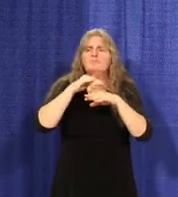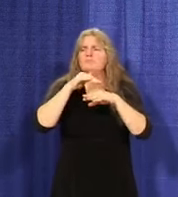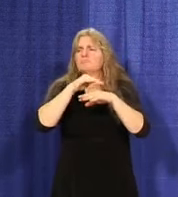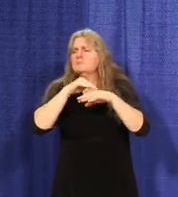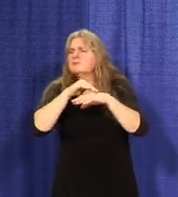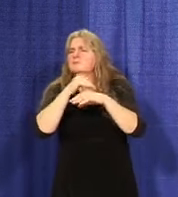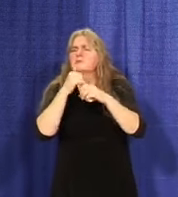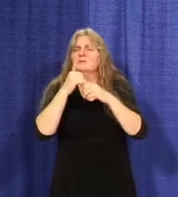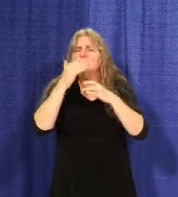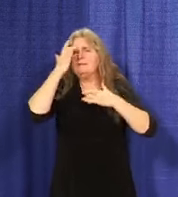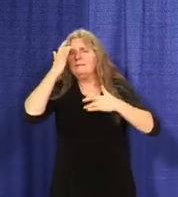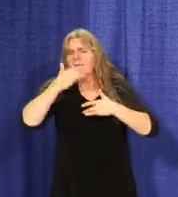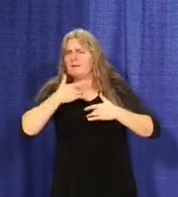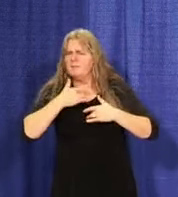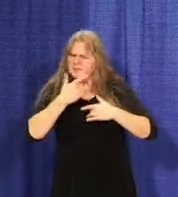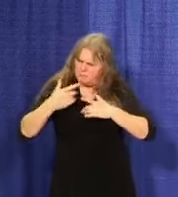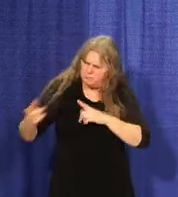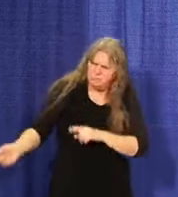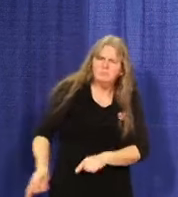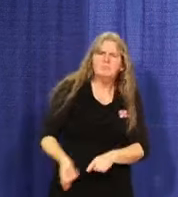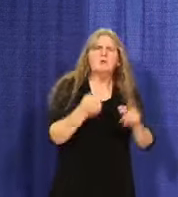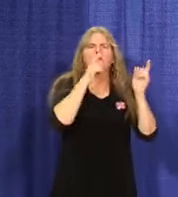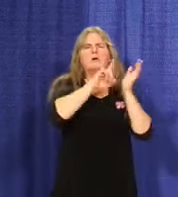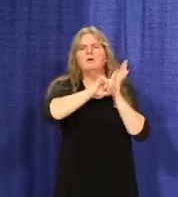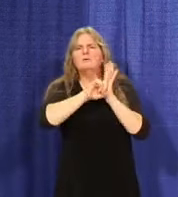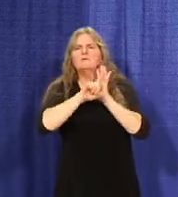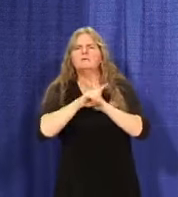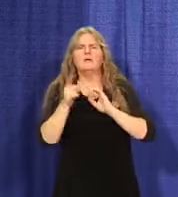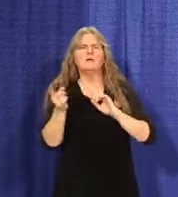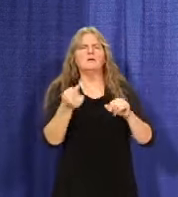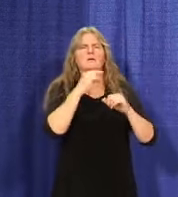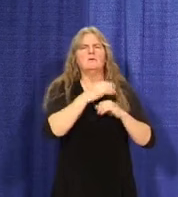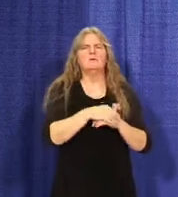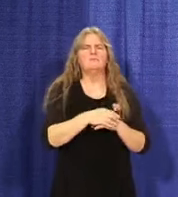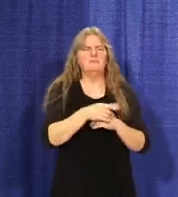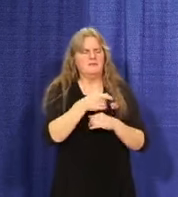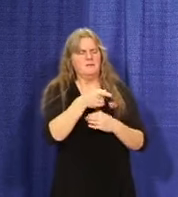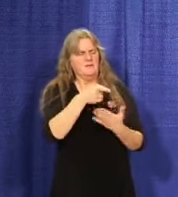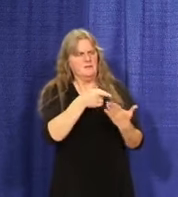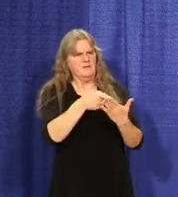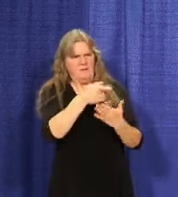Certainly, there were symptoms which triggered a legitimate